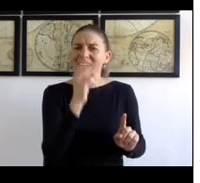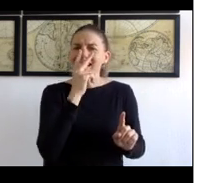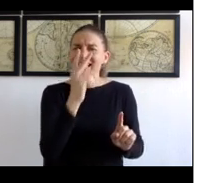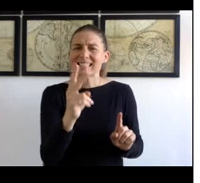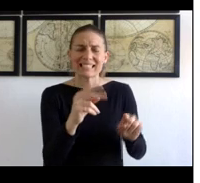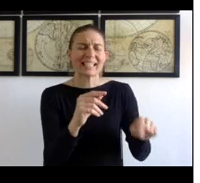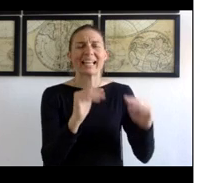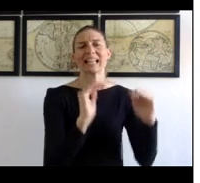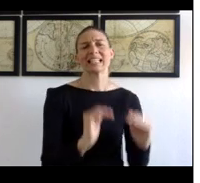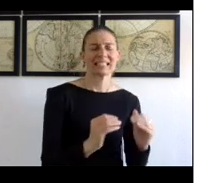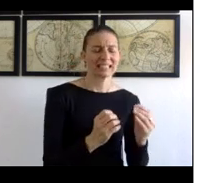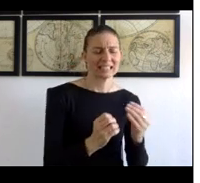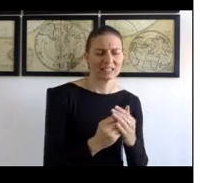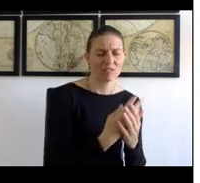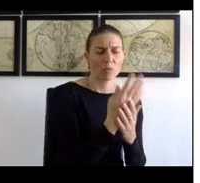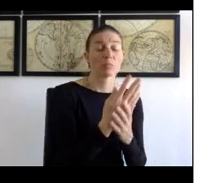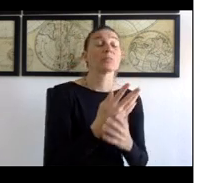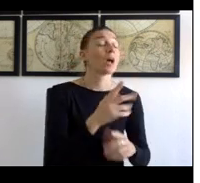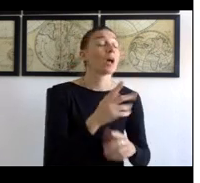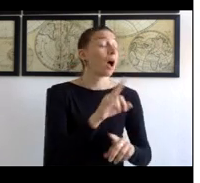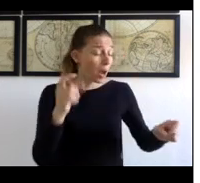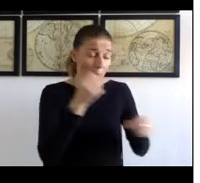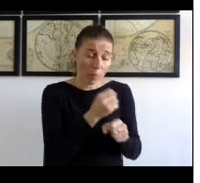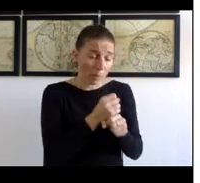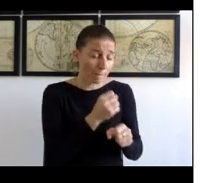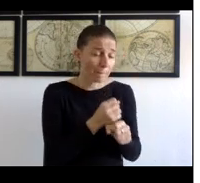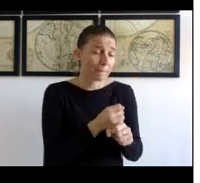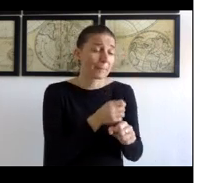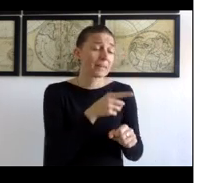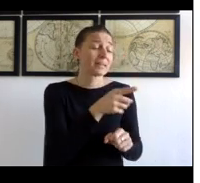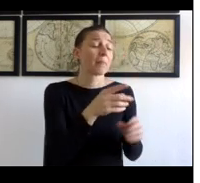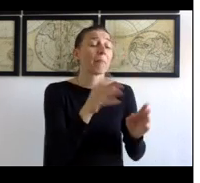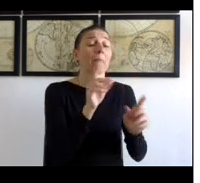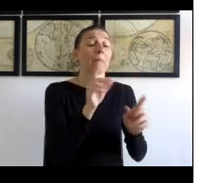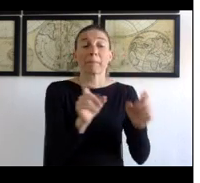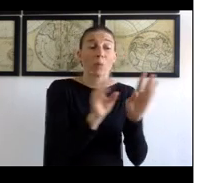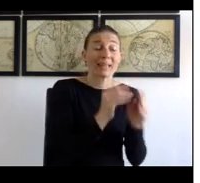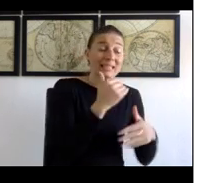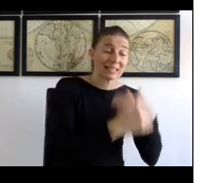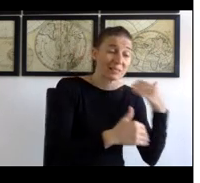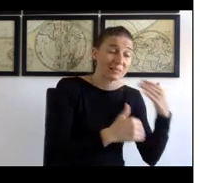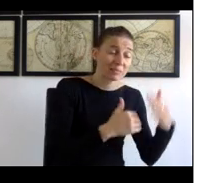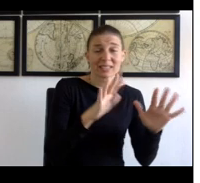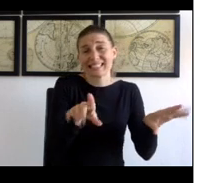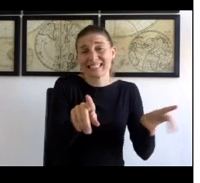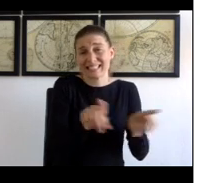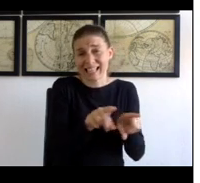the unemployment rate for persons with disabilities, it's almost identical to the unemployment rate